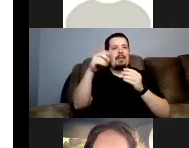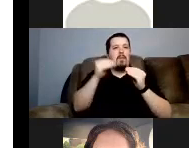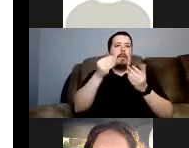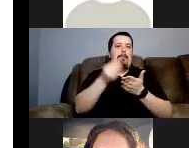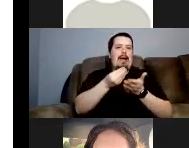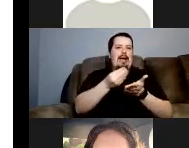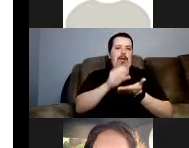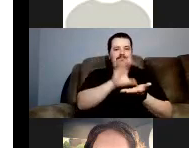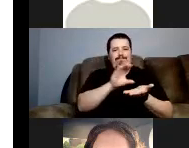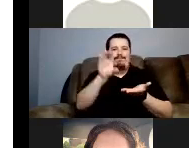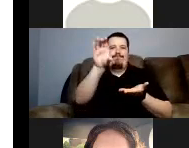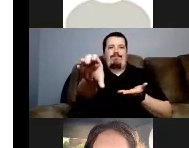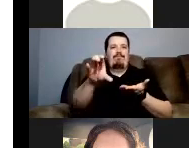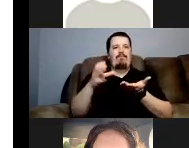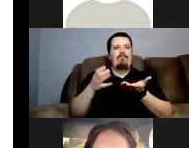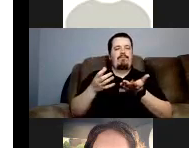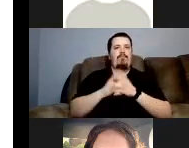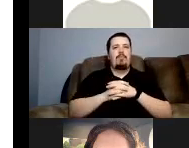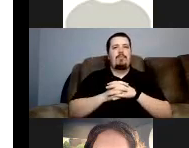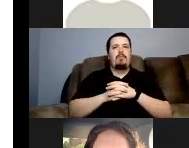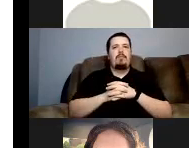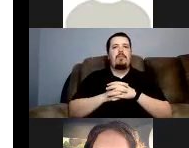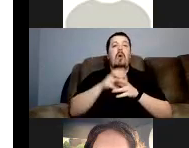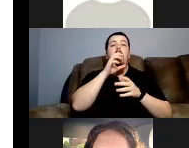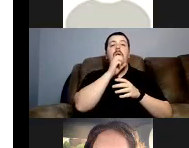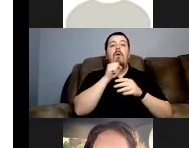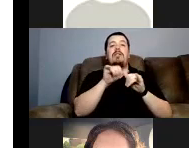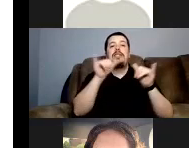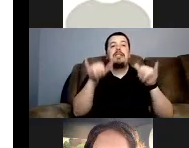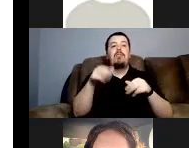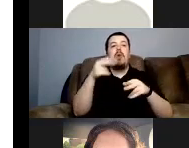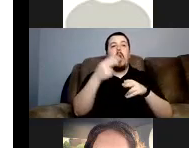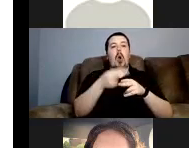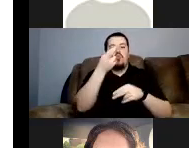to meet the needs of those students. The old system was called a Resource-Based System and there are